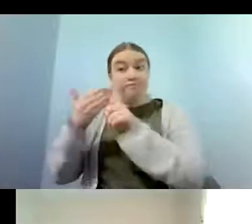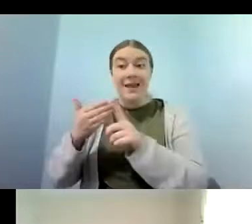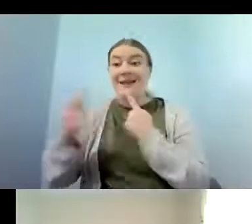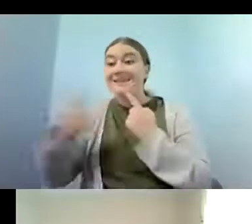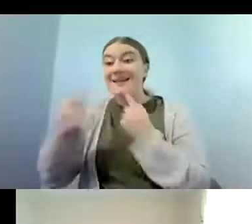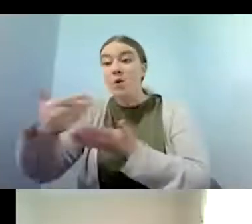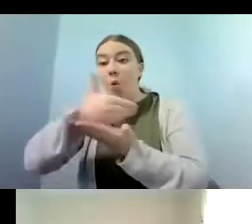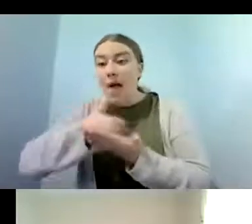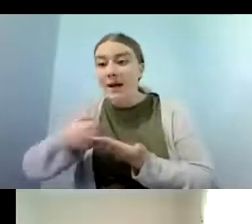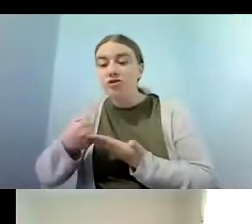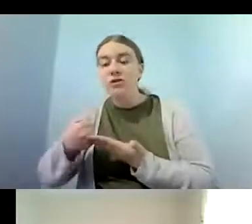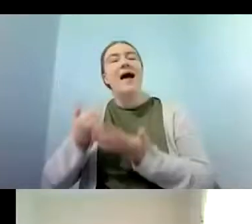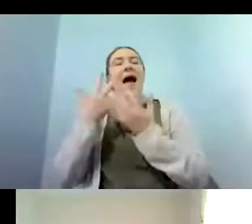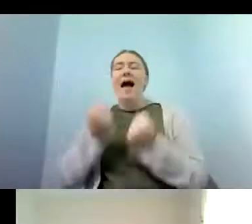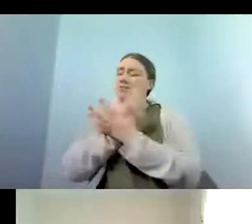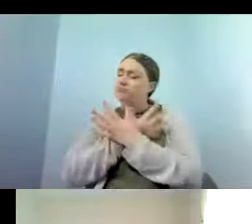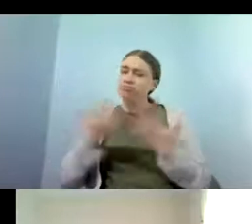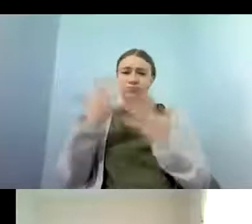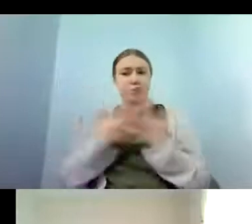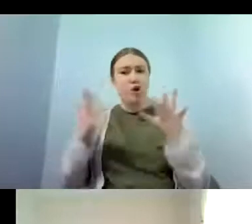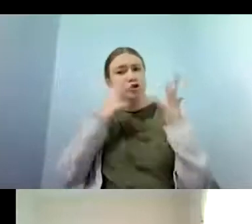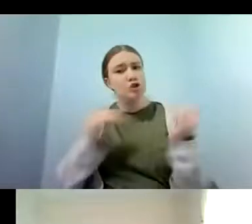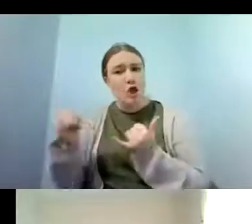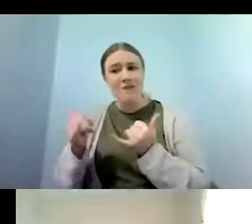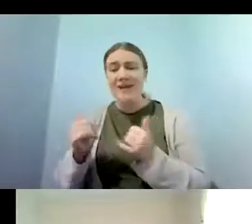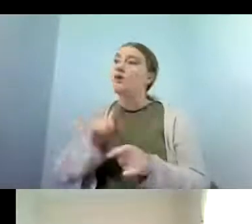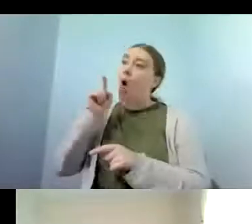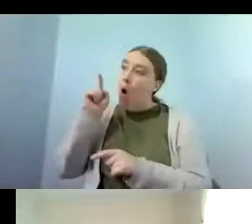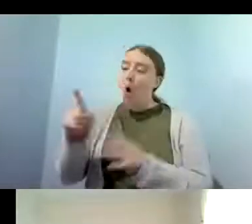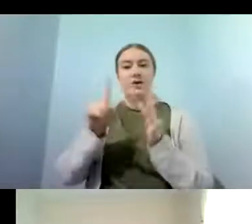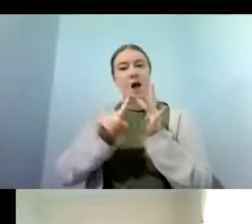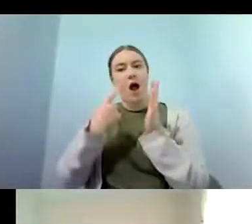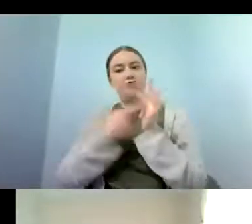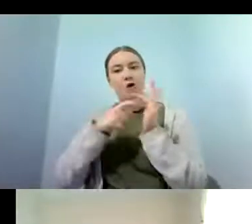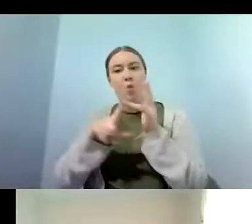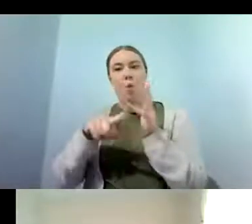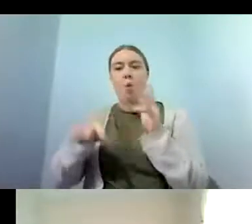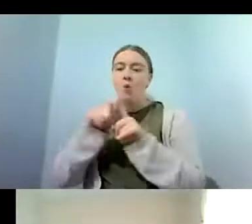many surveys that put recording forms onto irecord called to make them easily accessible and the